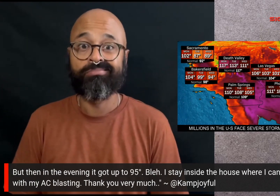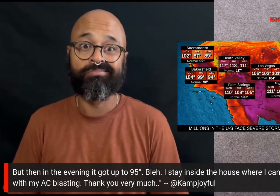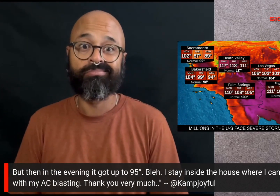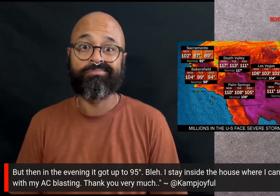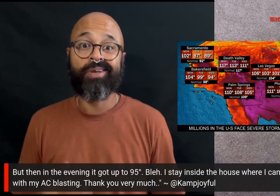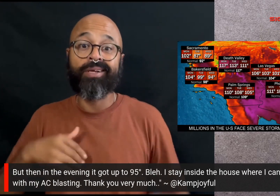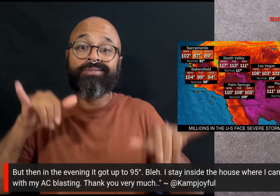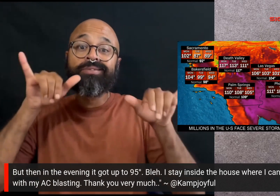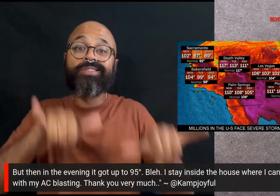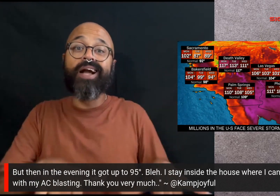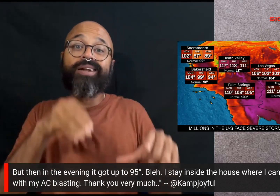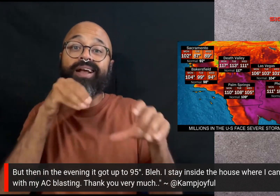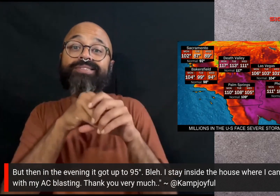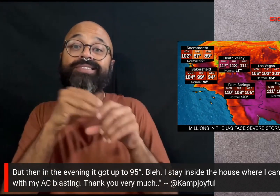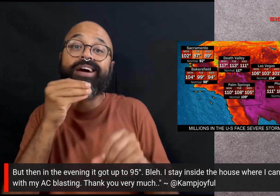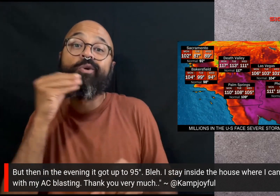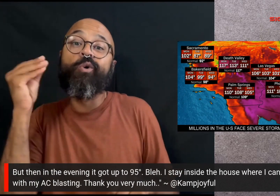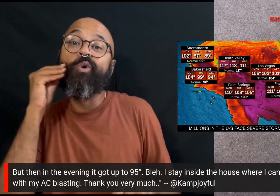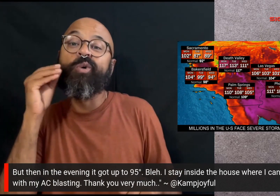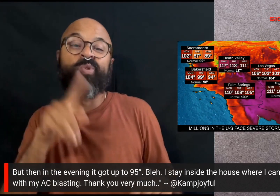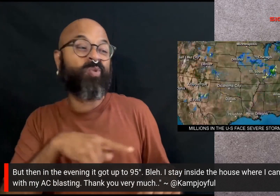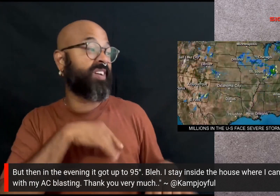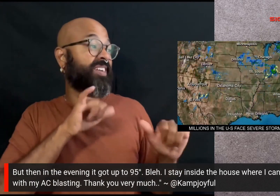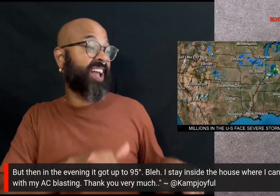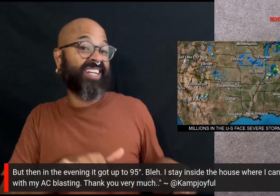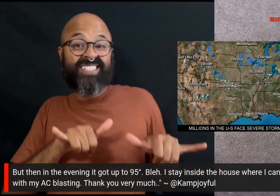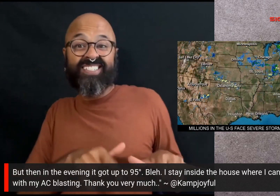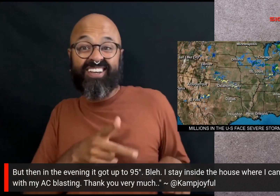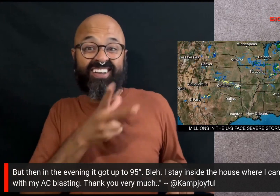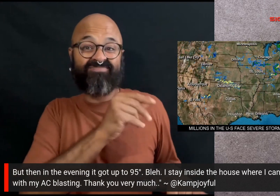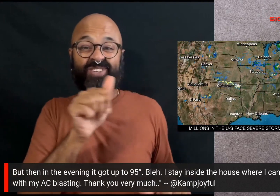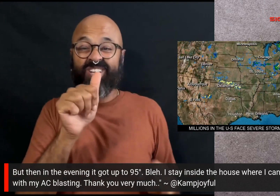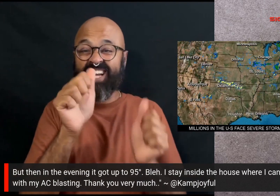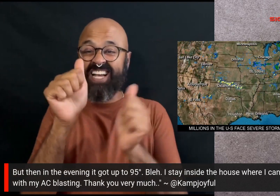I stayed inside the house where I can stay cold with my AC blasting.